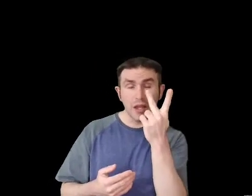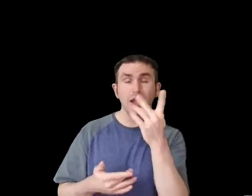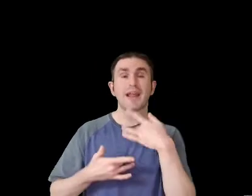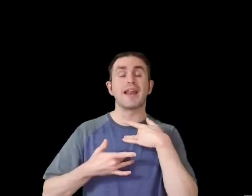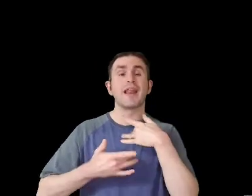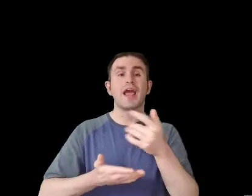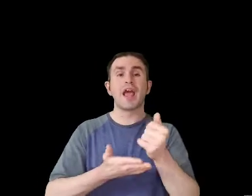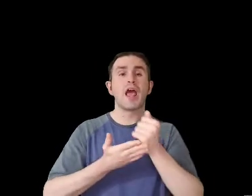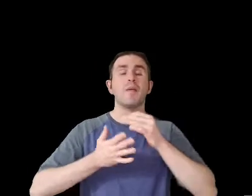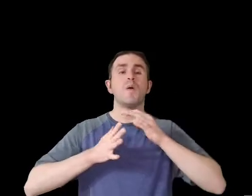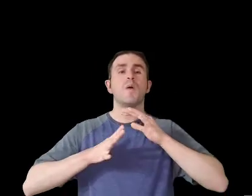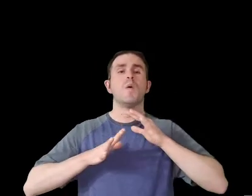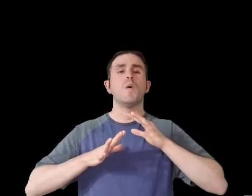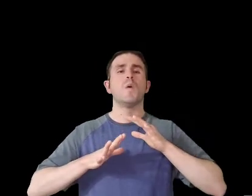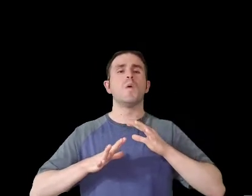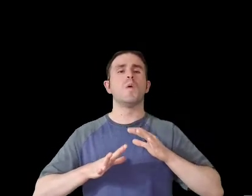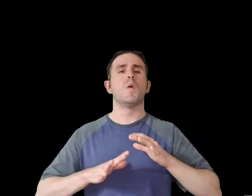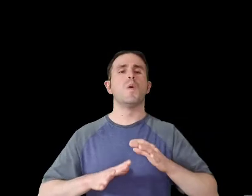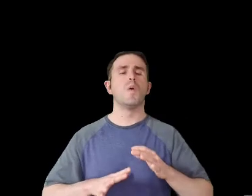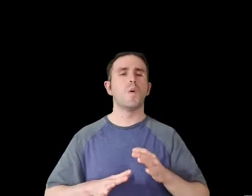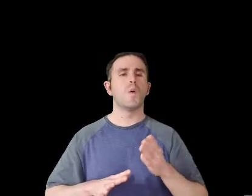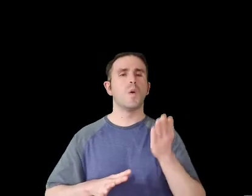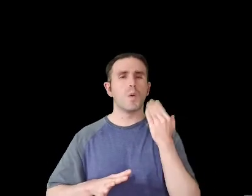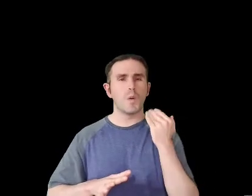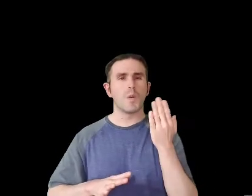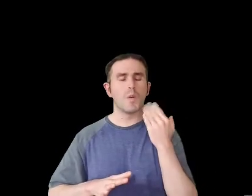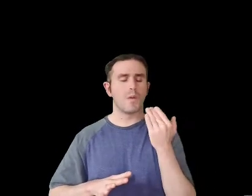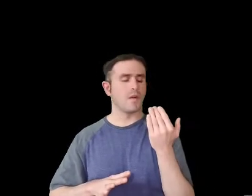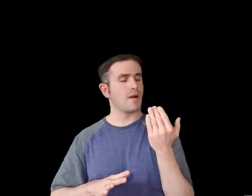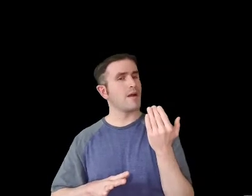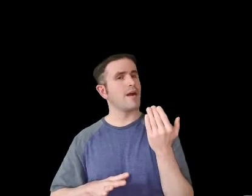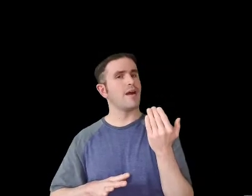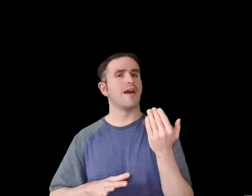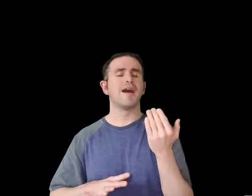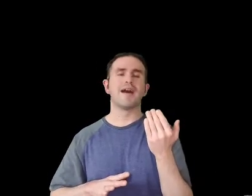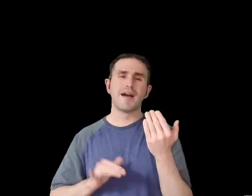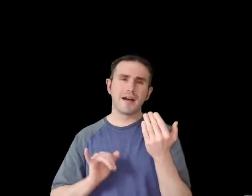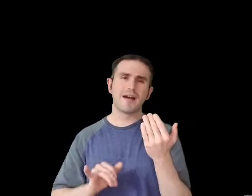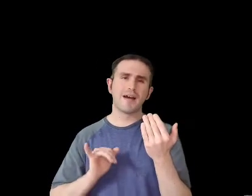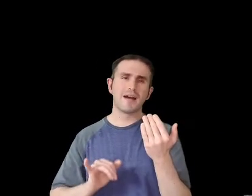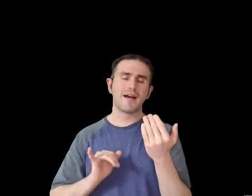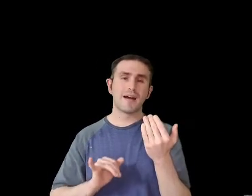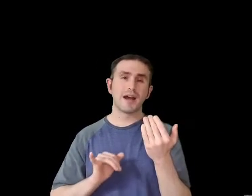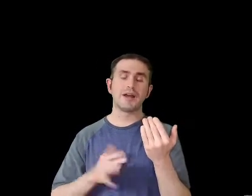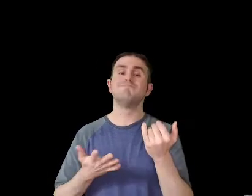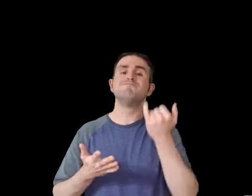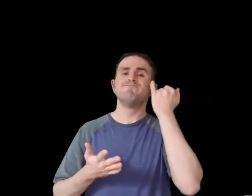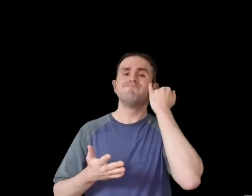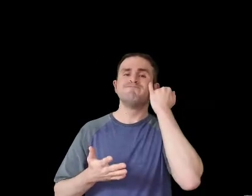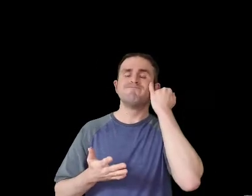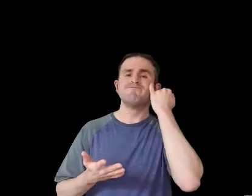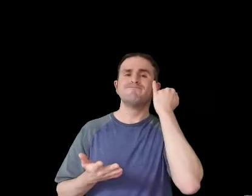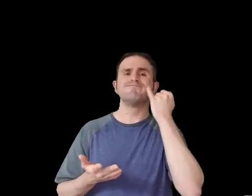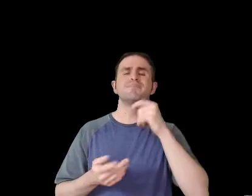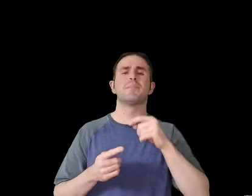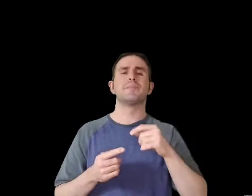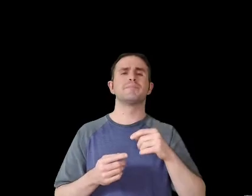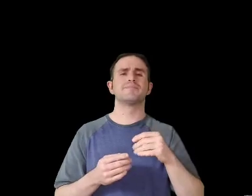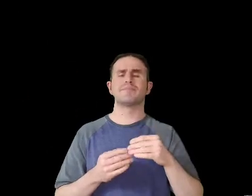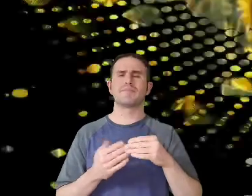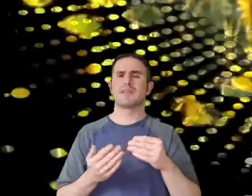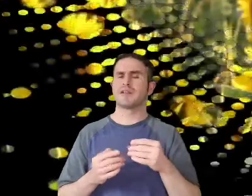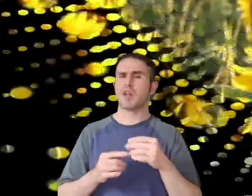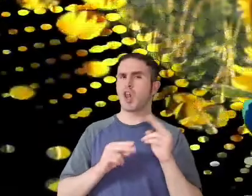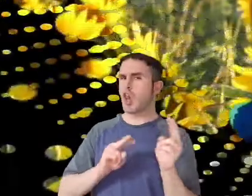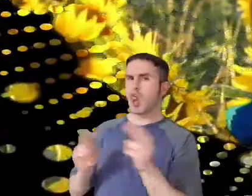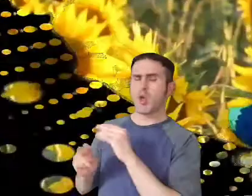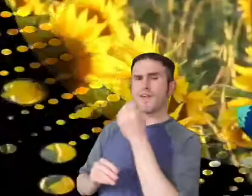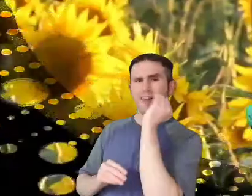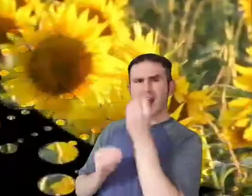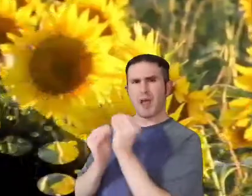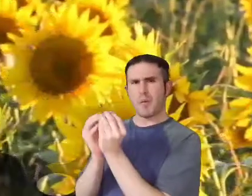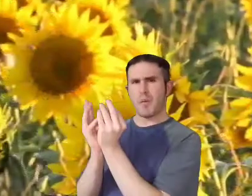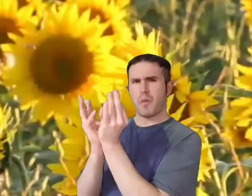tend to help relax! Now if we look at something else here: let's look at this field of sunflowers!